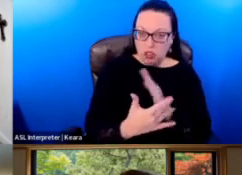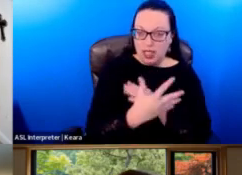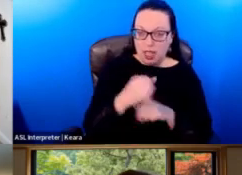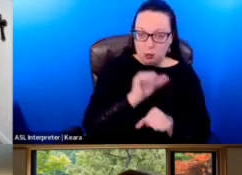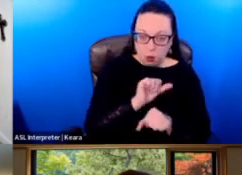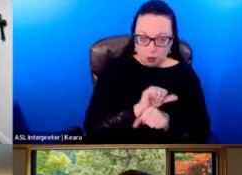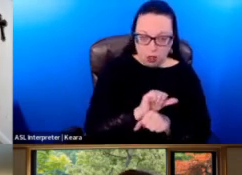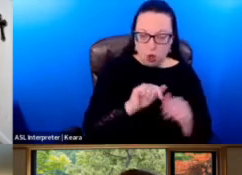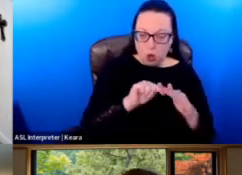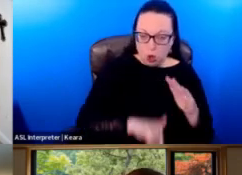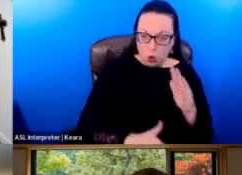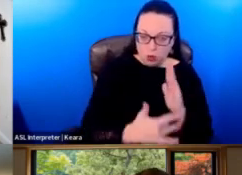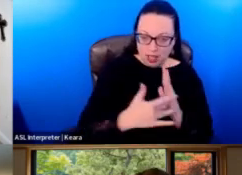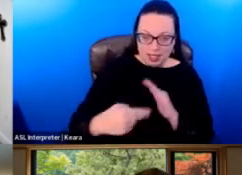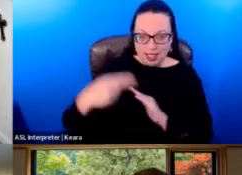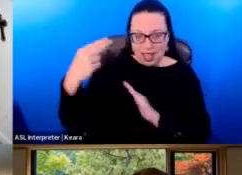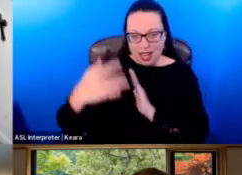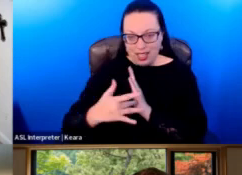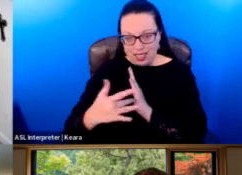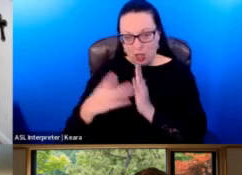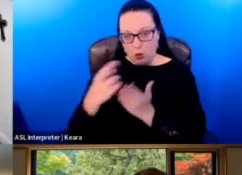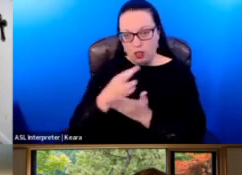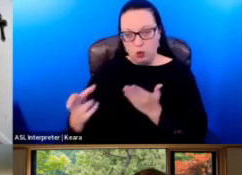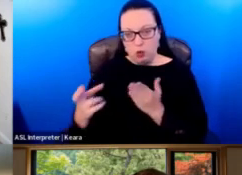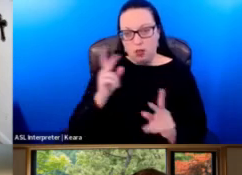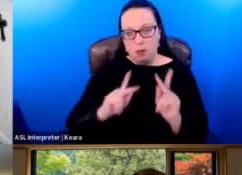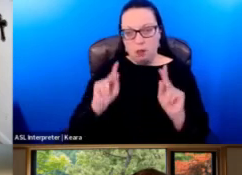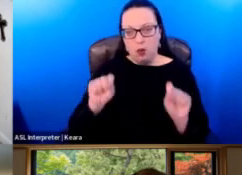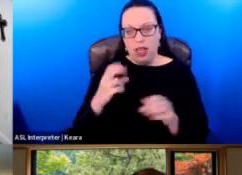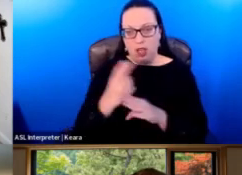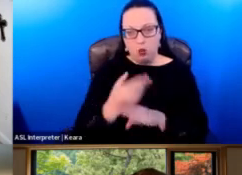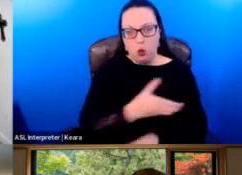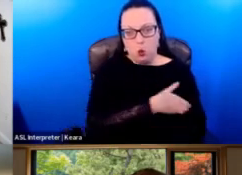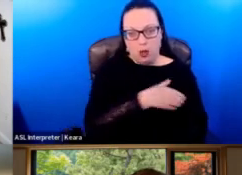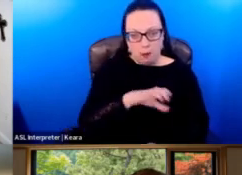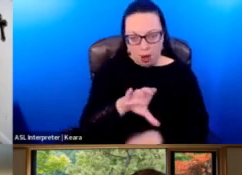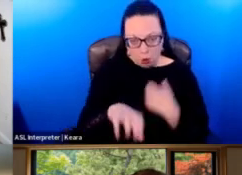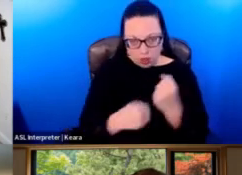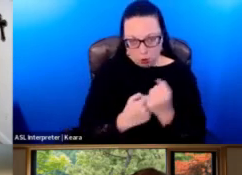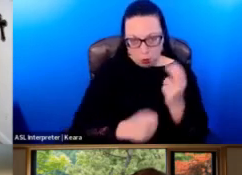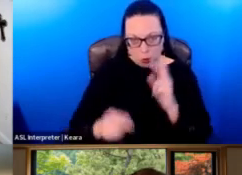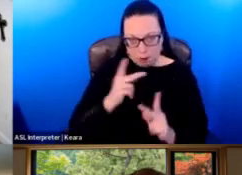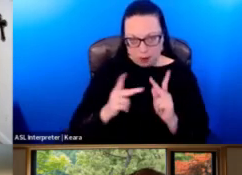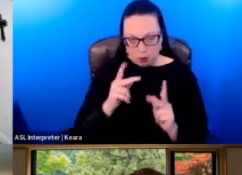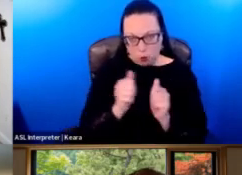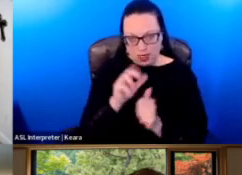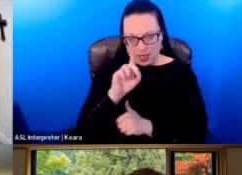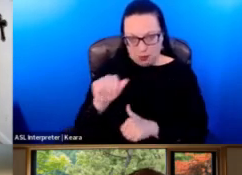and support folks with disabilities to get into community, we also have one on financial inclusion, and then on